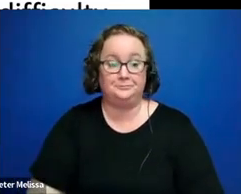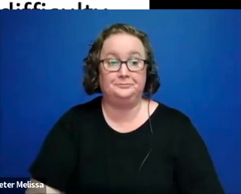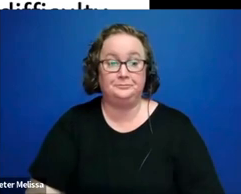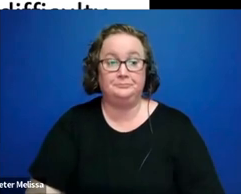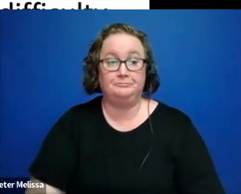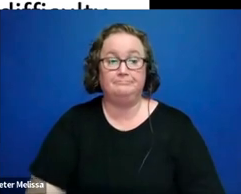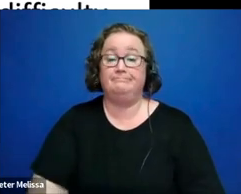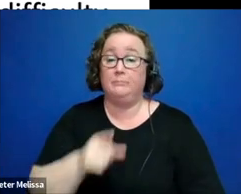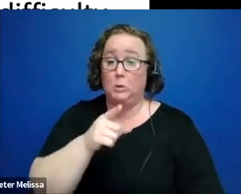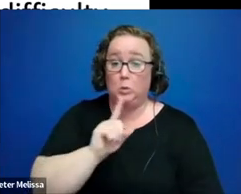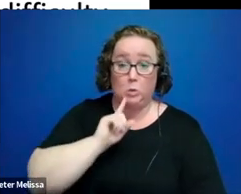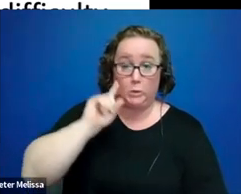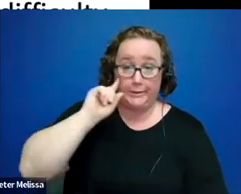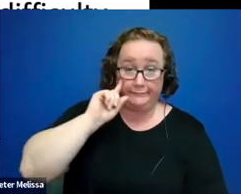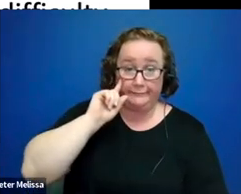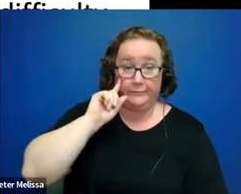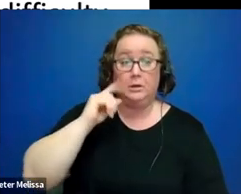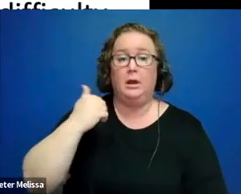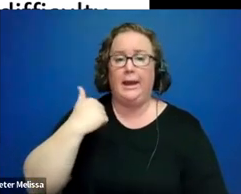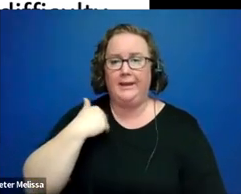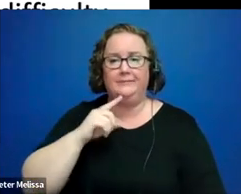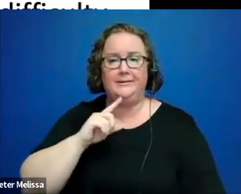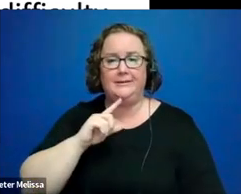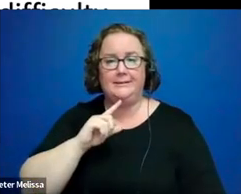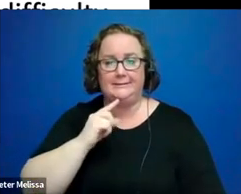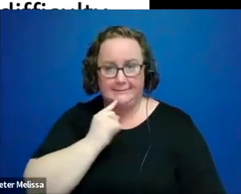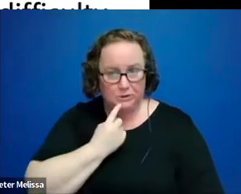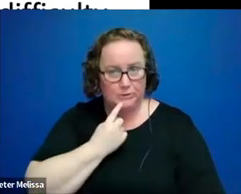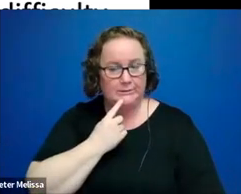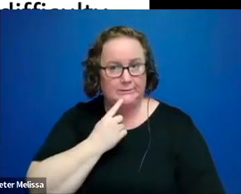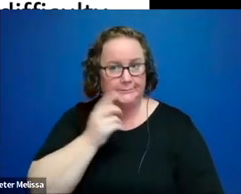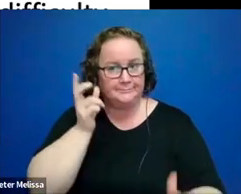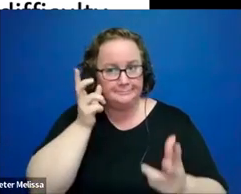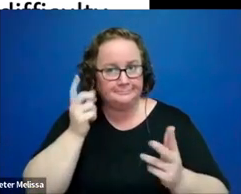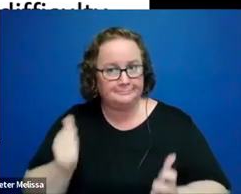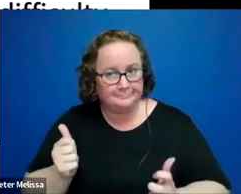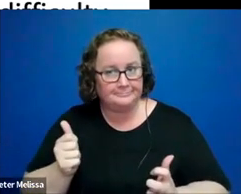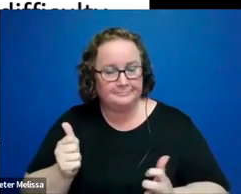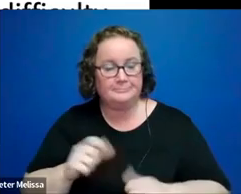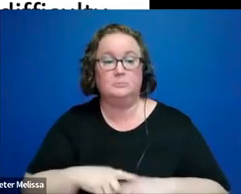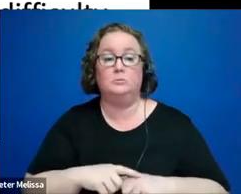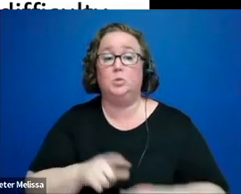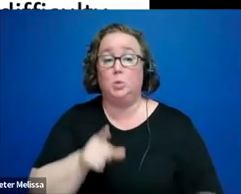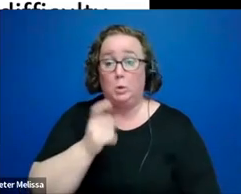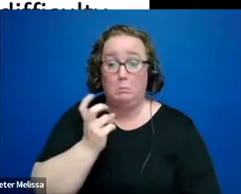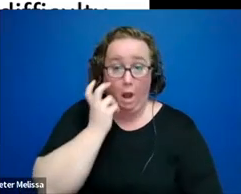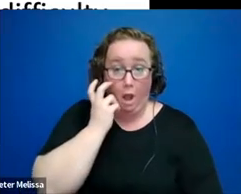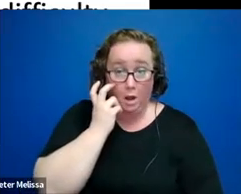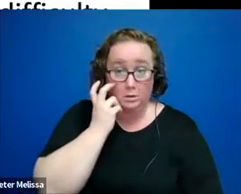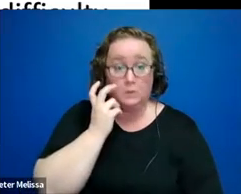are you deaf or do you have serious difficulty hearing? Are you blind or do you have serious